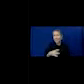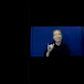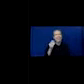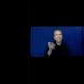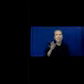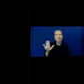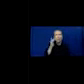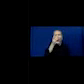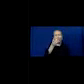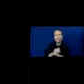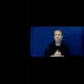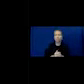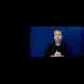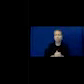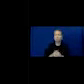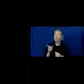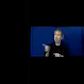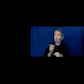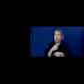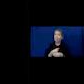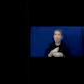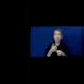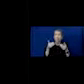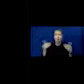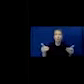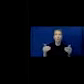Do they make rash decisions with what they are going to buy?